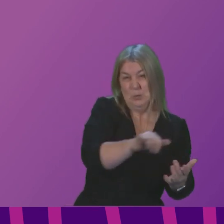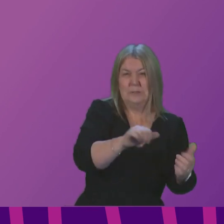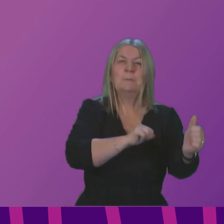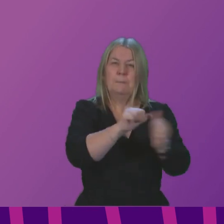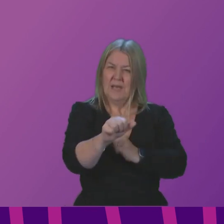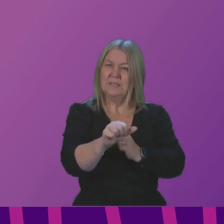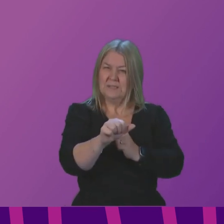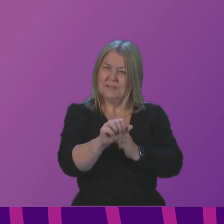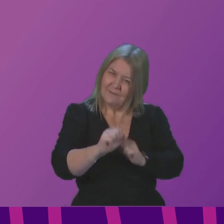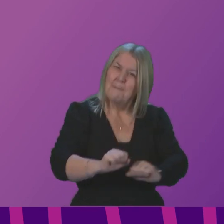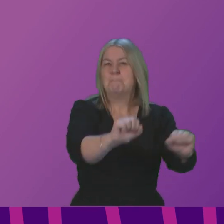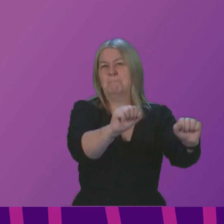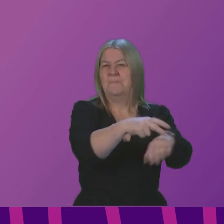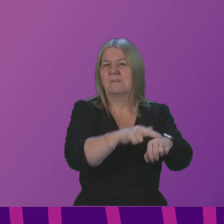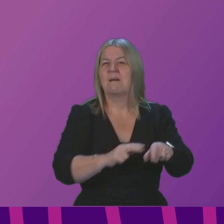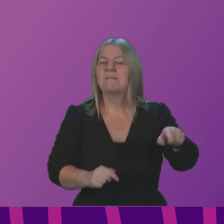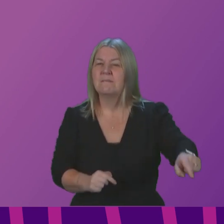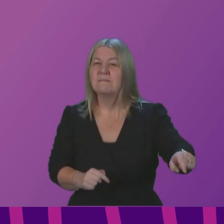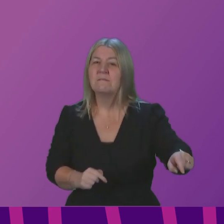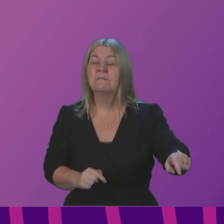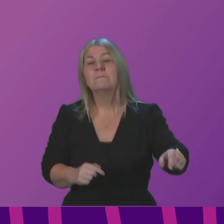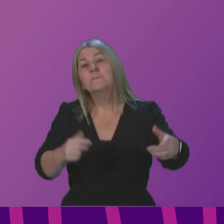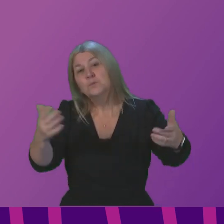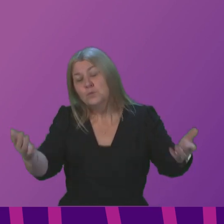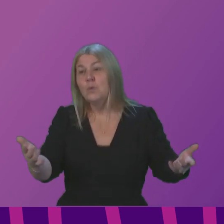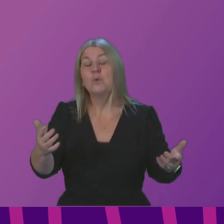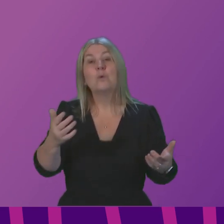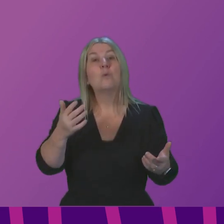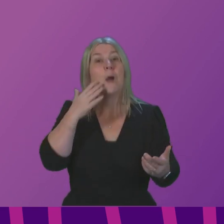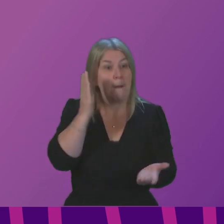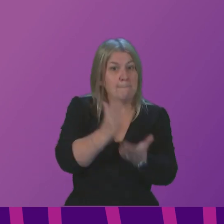really important that, where necessary, people have the face-to-face option. However, I know